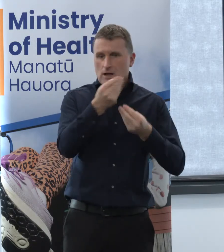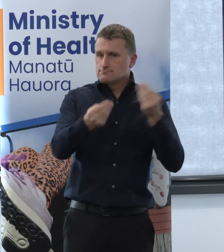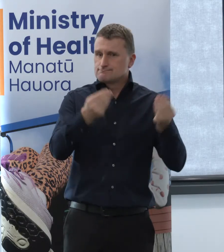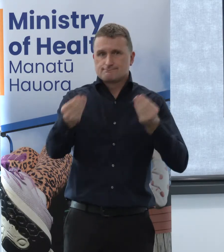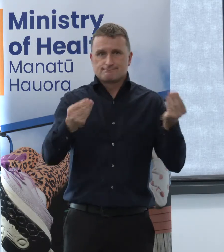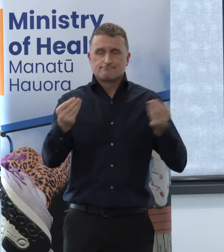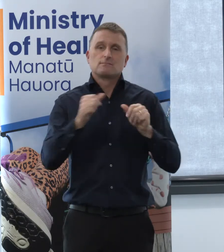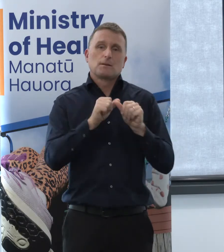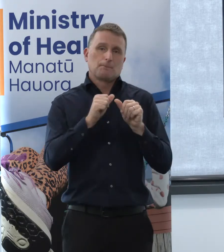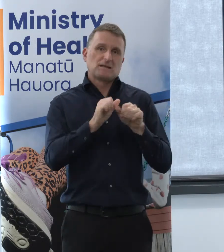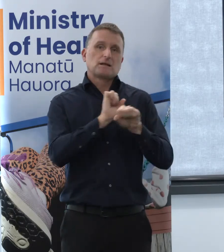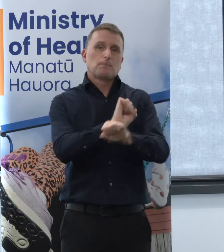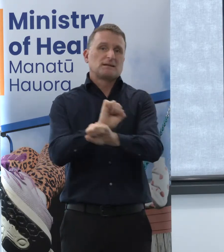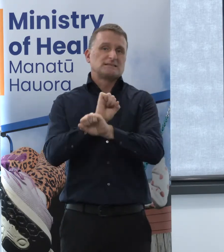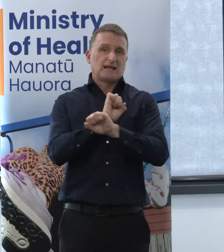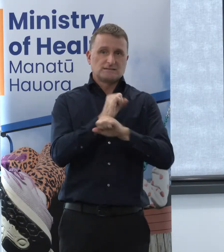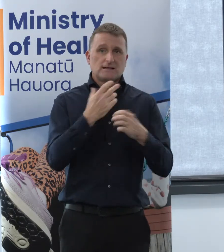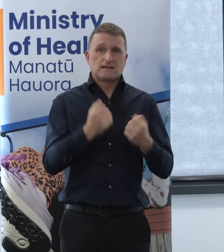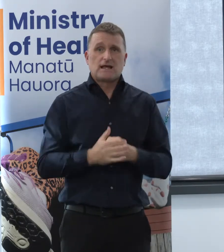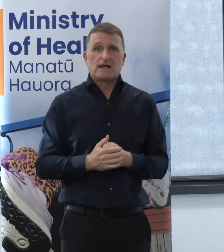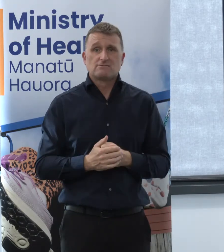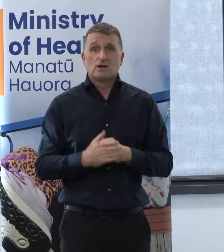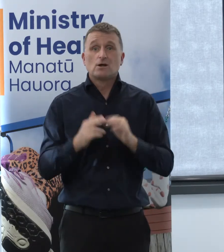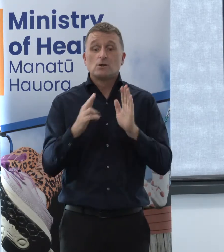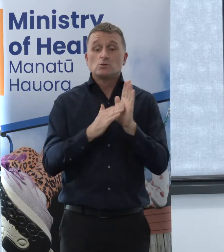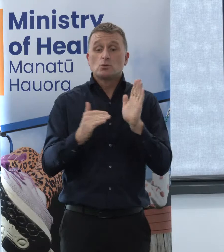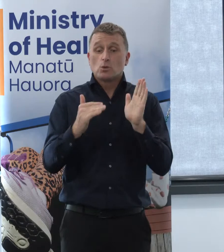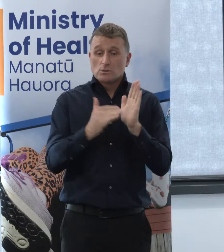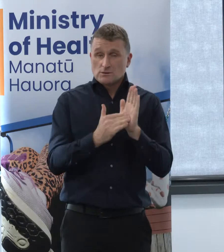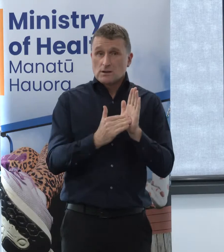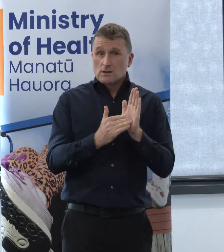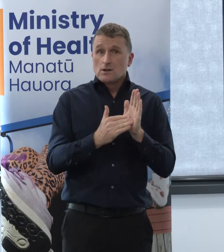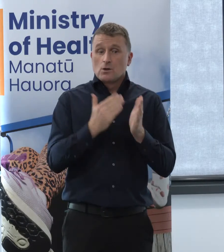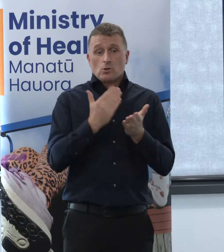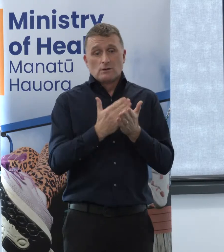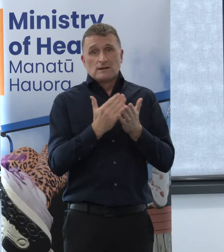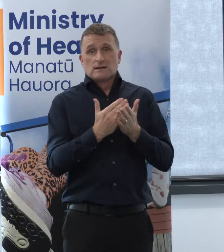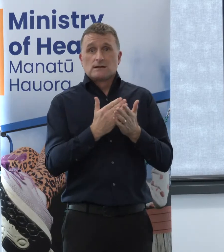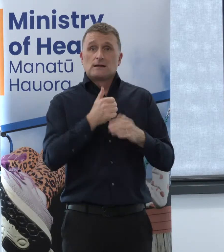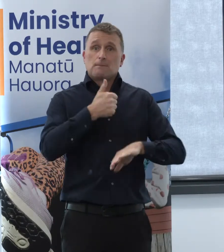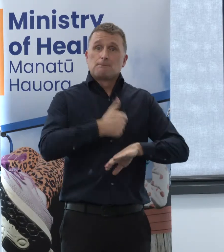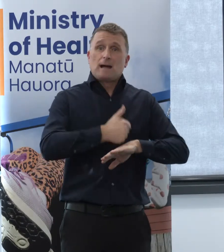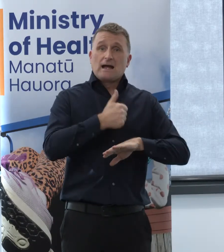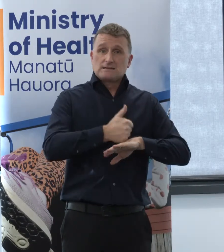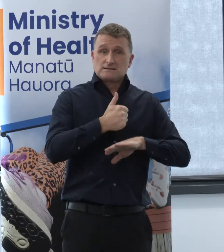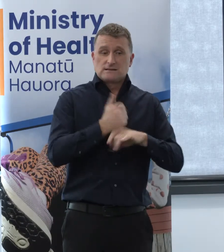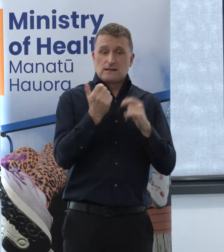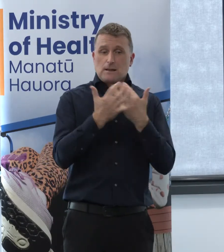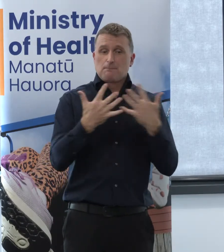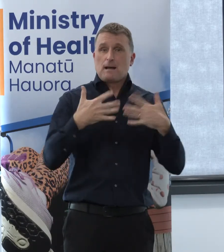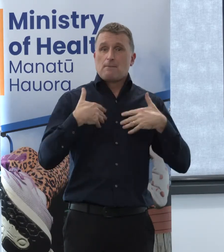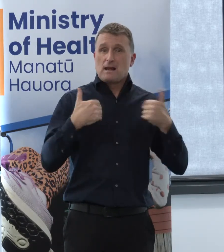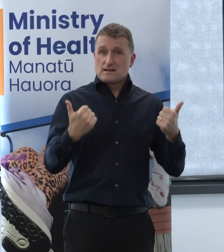The more of us that are vaccinated, the greater protection that we have, and this is no different for other illnesses. New Zealand is well-versed in